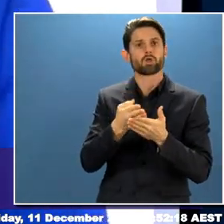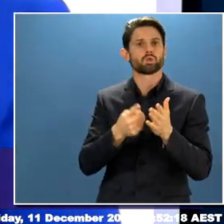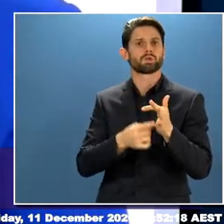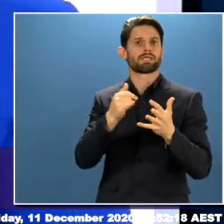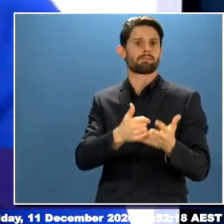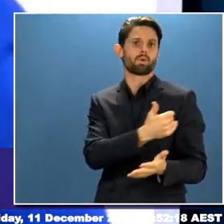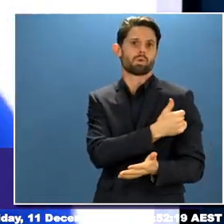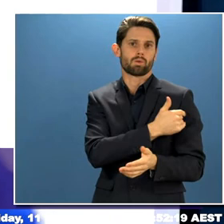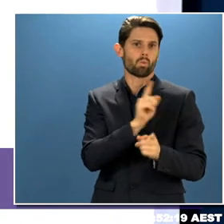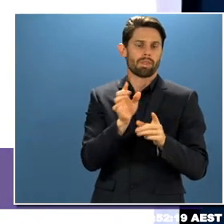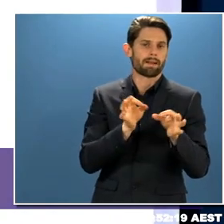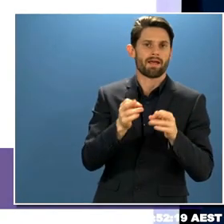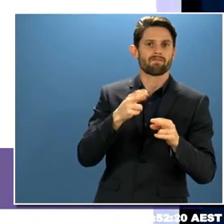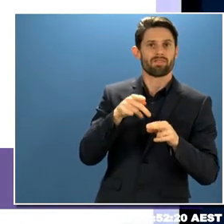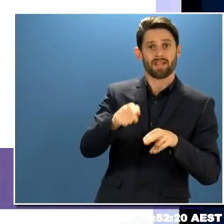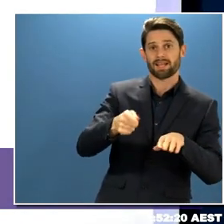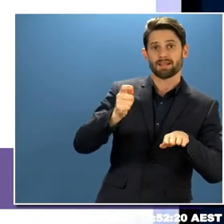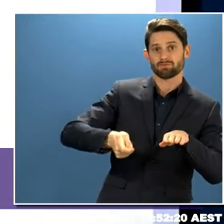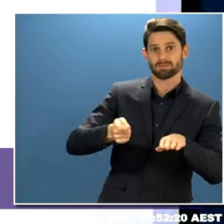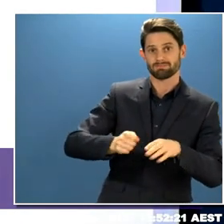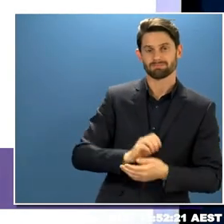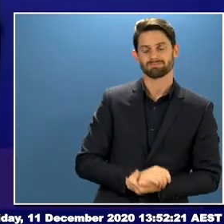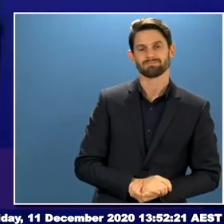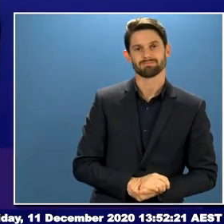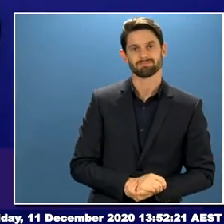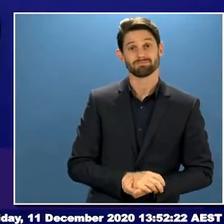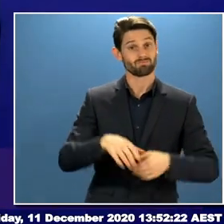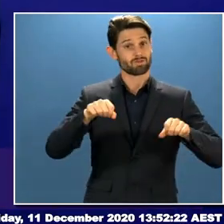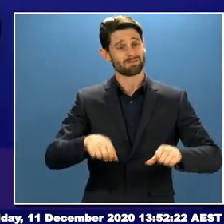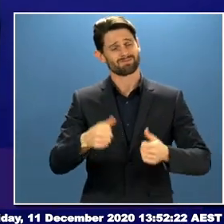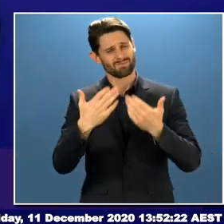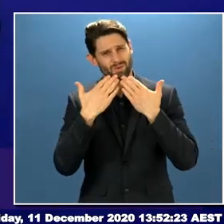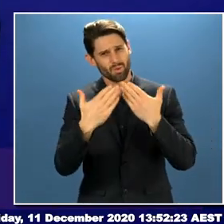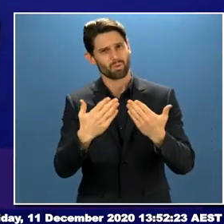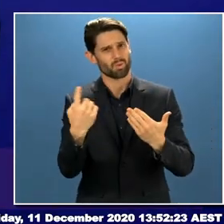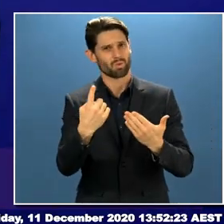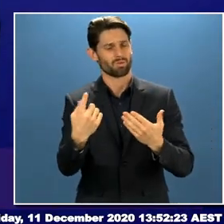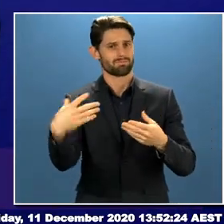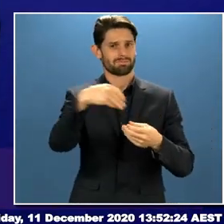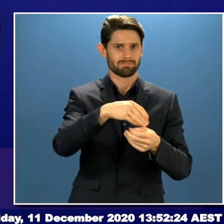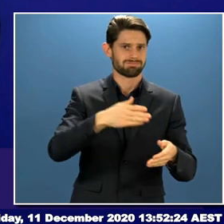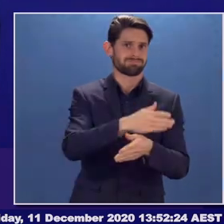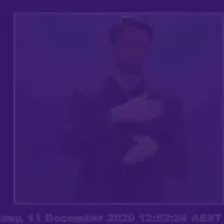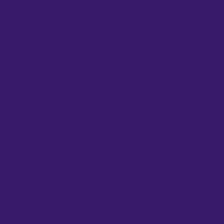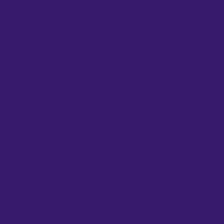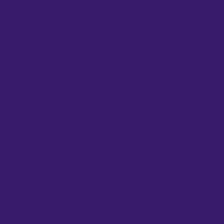Thank you very much and thank you again to everybody who has contributed to this hearing. The proceedings are now adjourned.